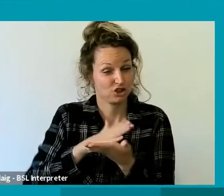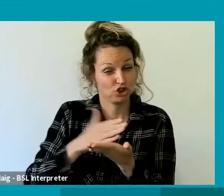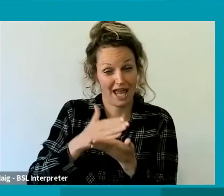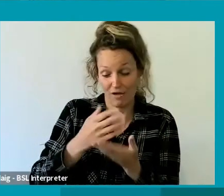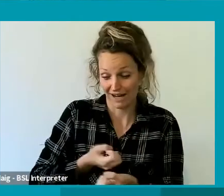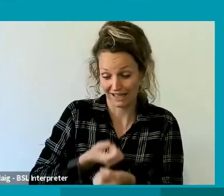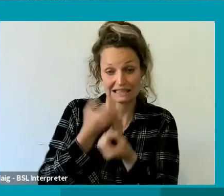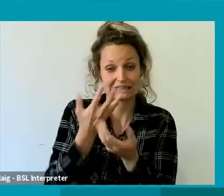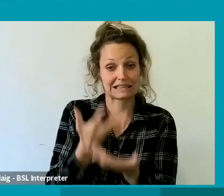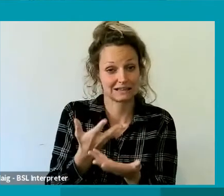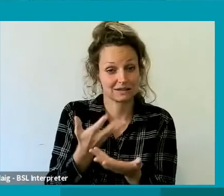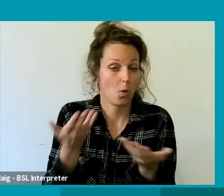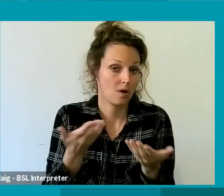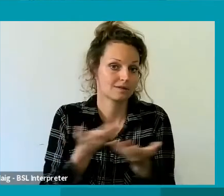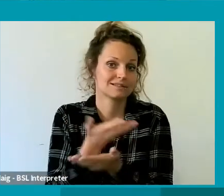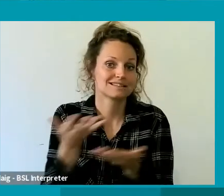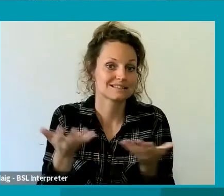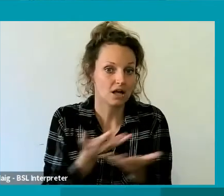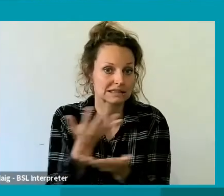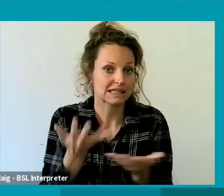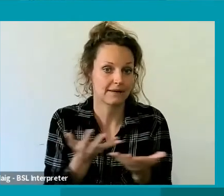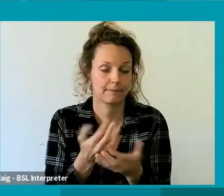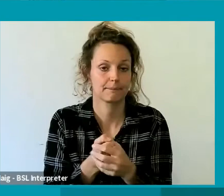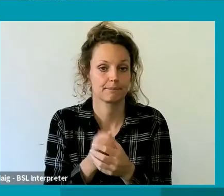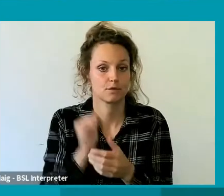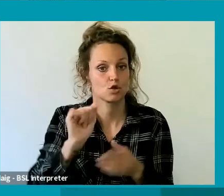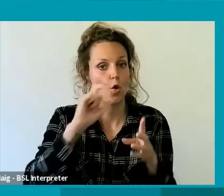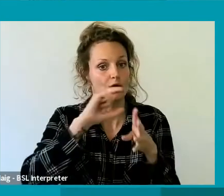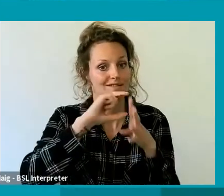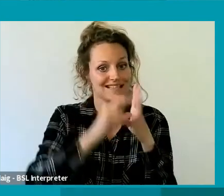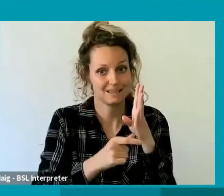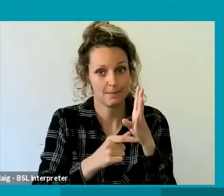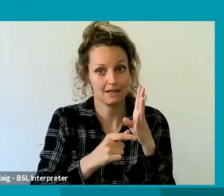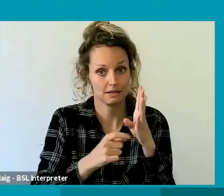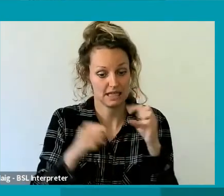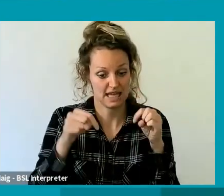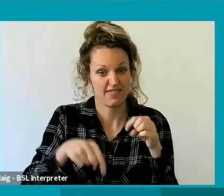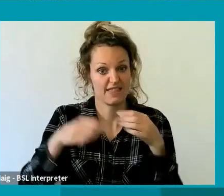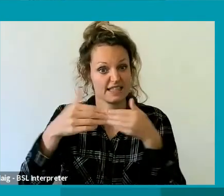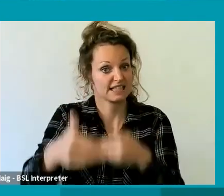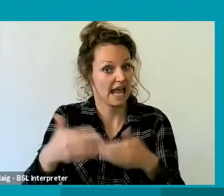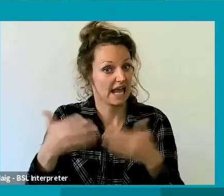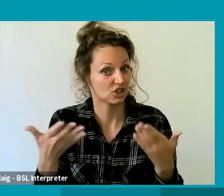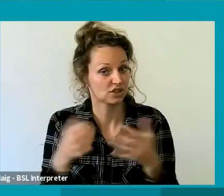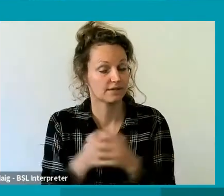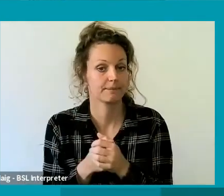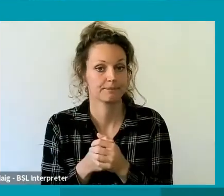Or discussing your disability at this stage. I mean, this is LinkedIn,